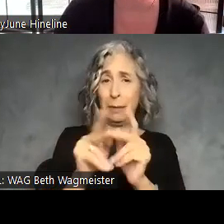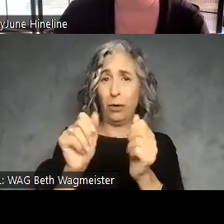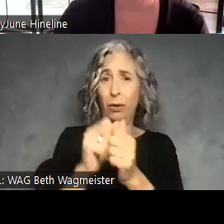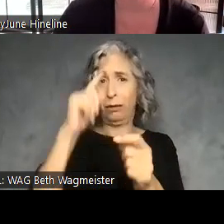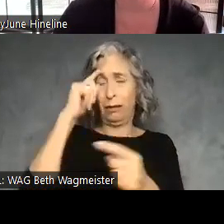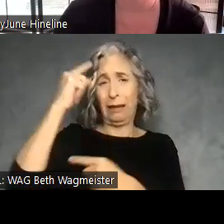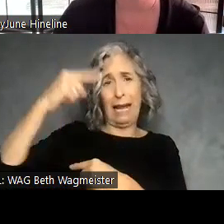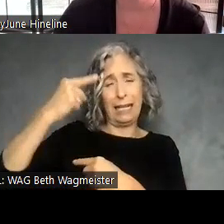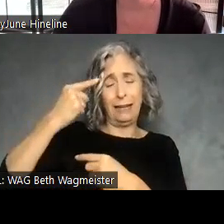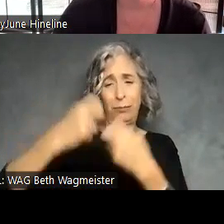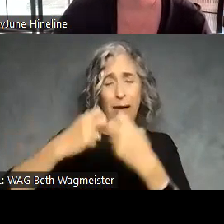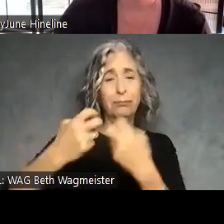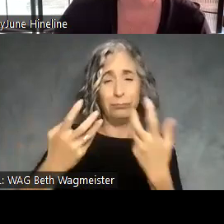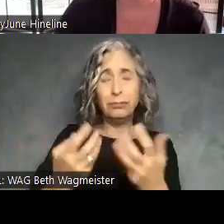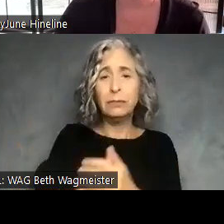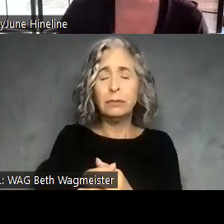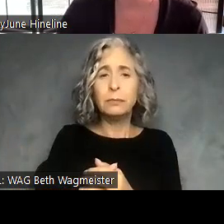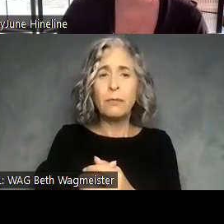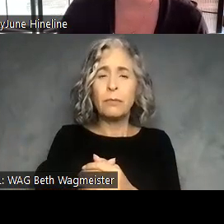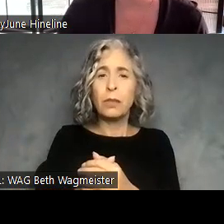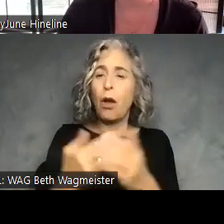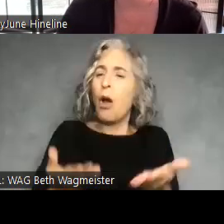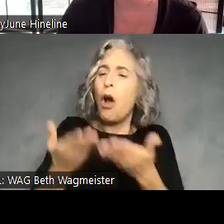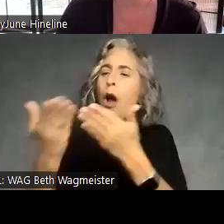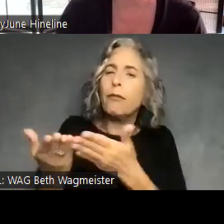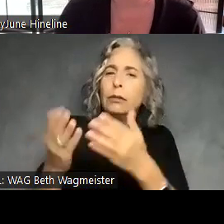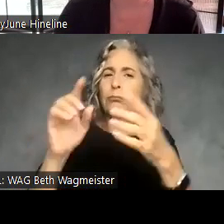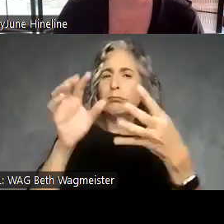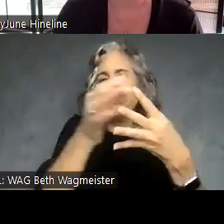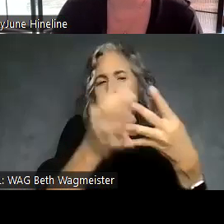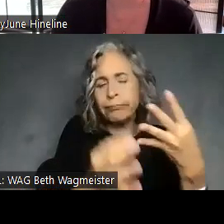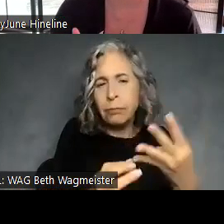When we talk about standard image accessibility, usually we include alt text.